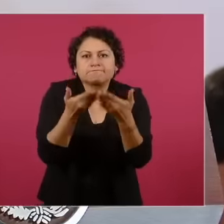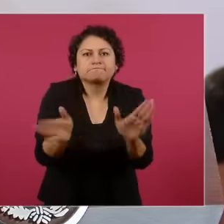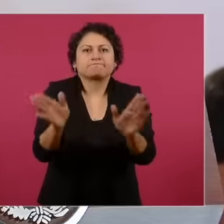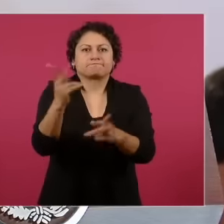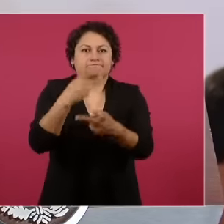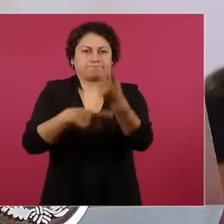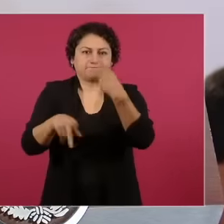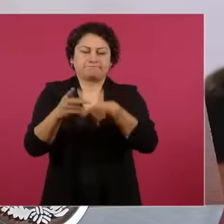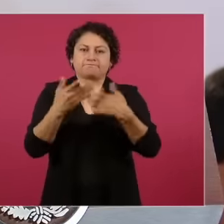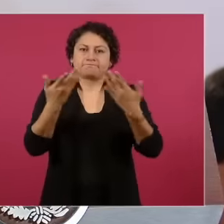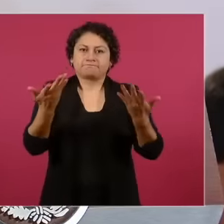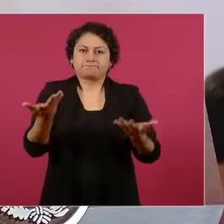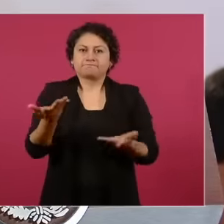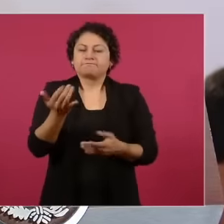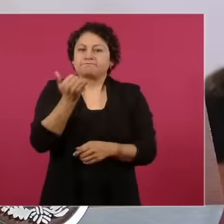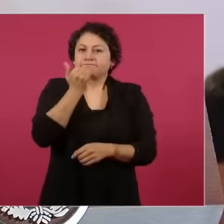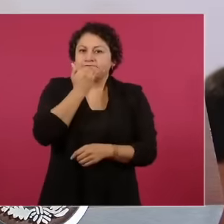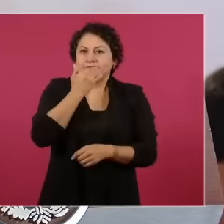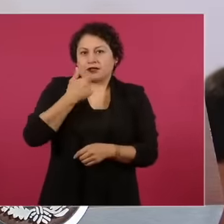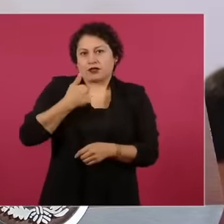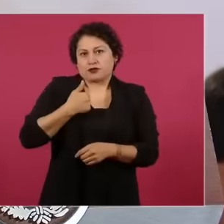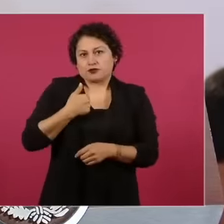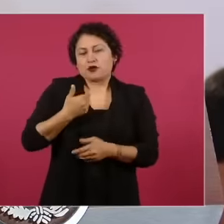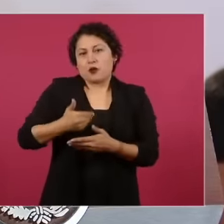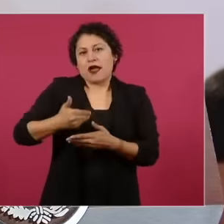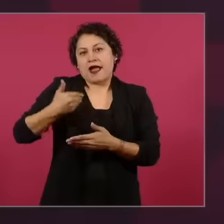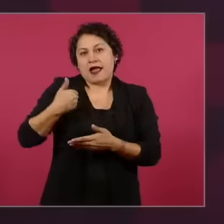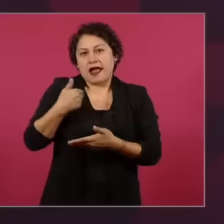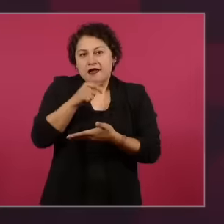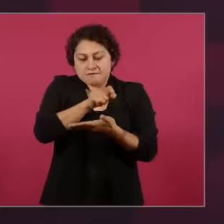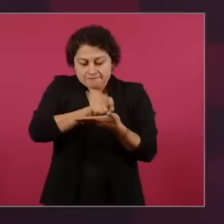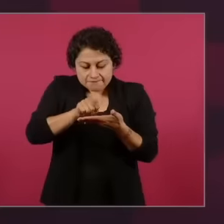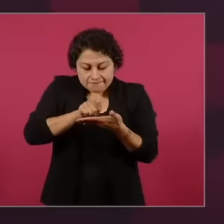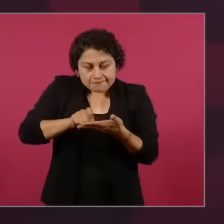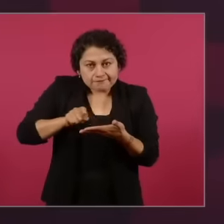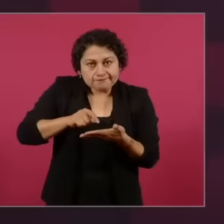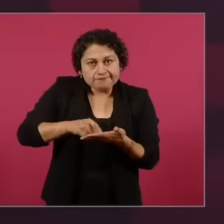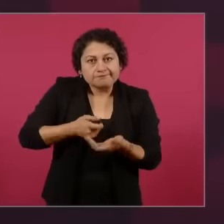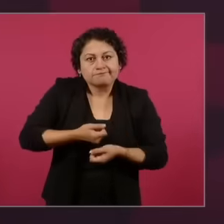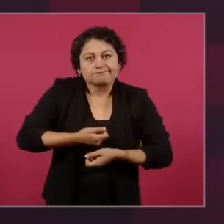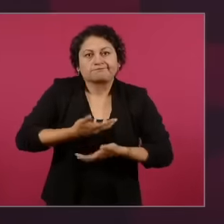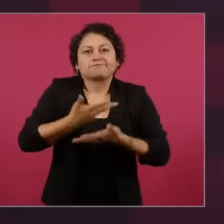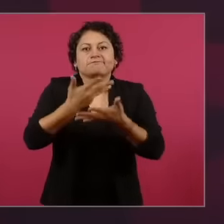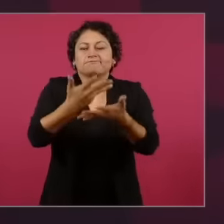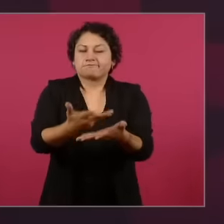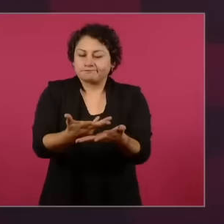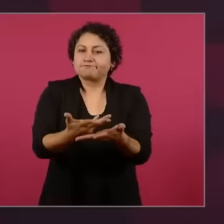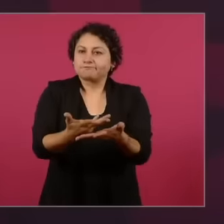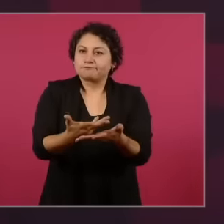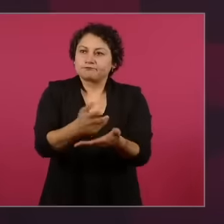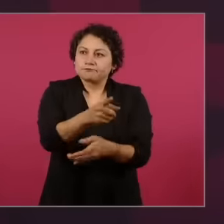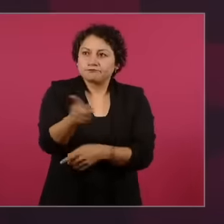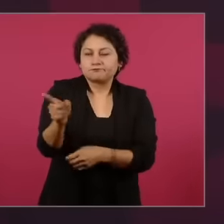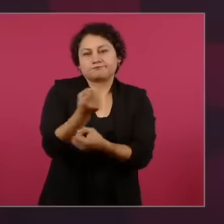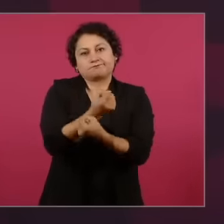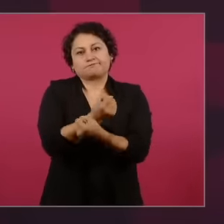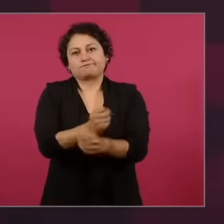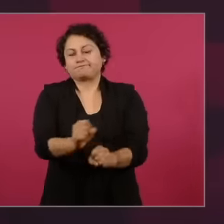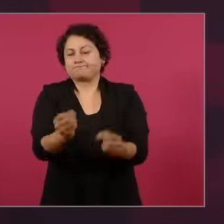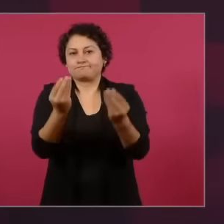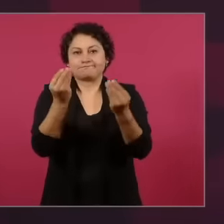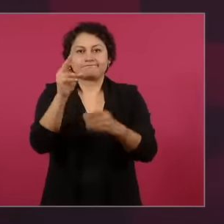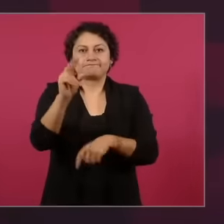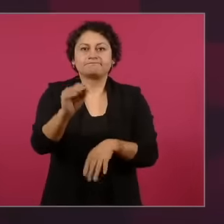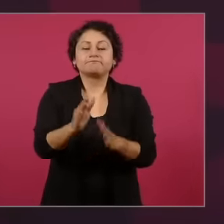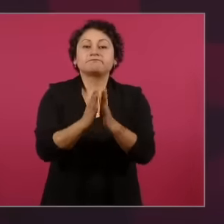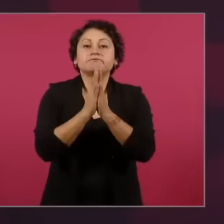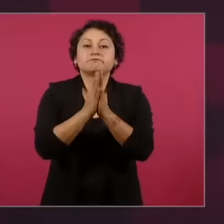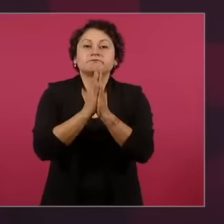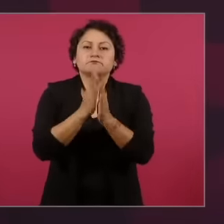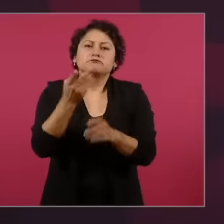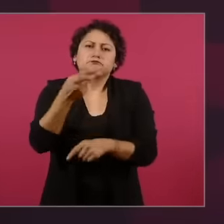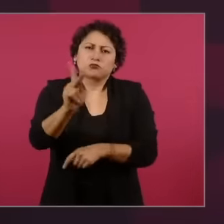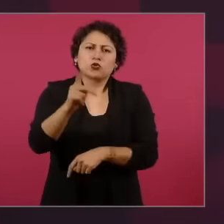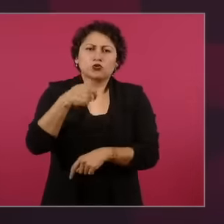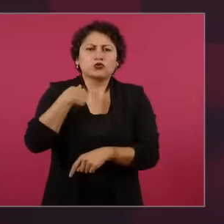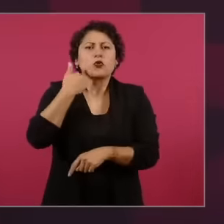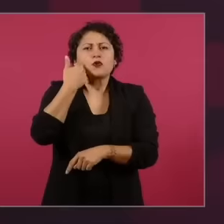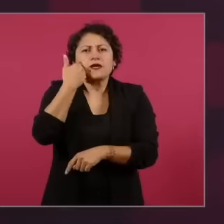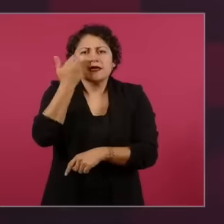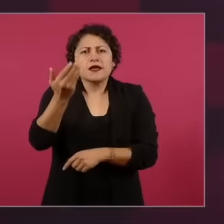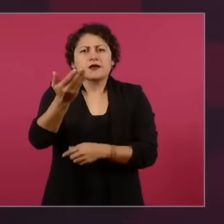I hope not bore you too much because I do want this collective reflection to also have